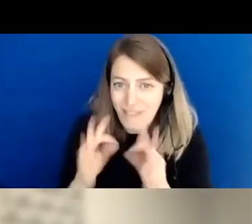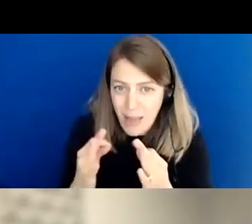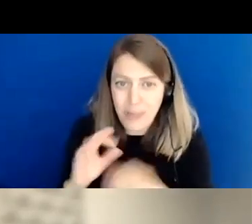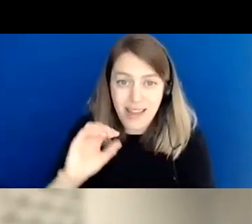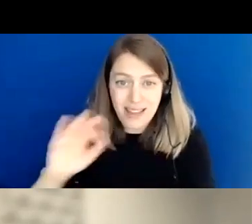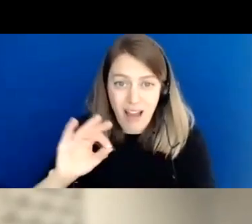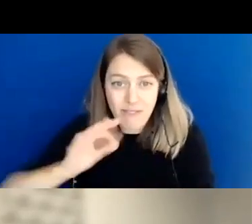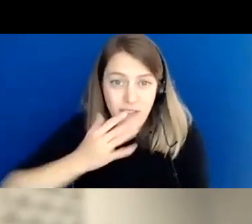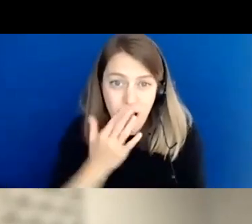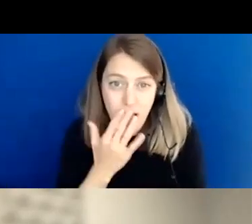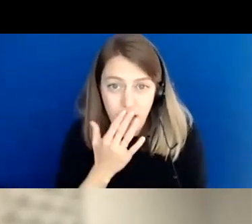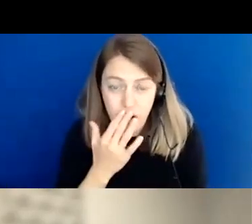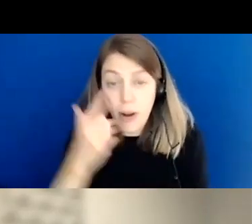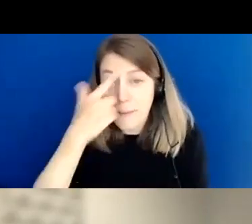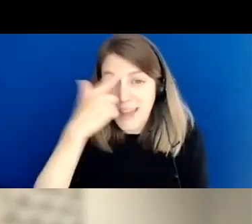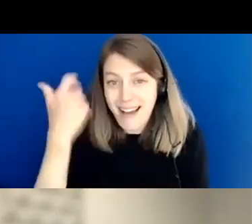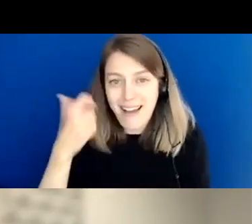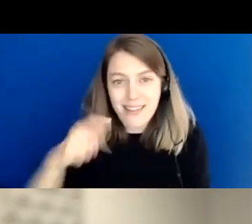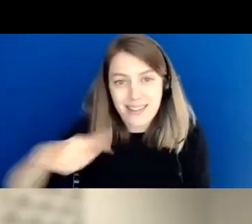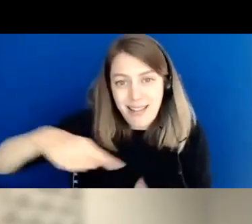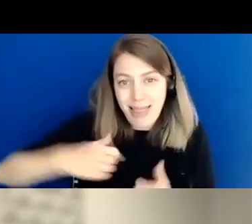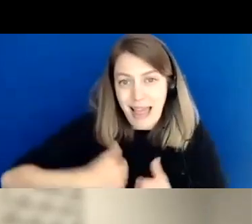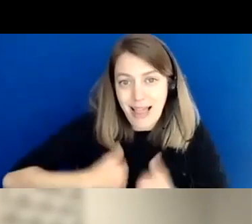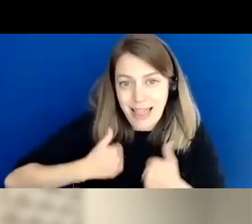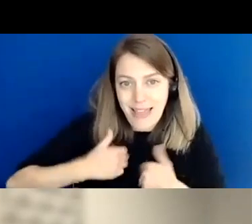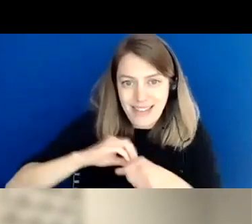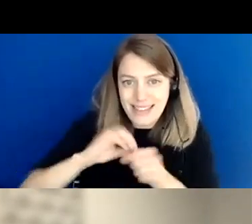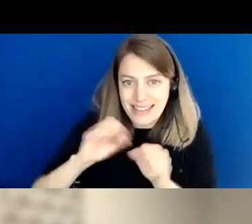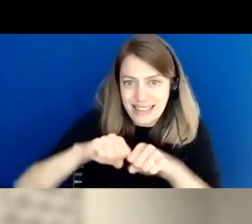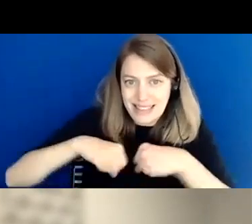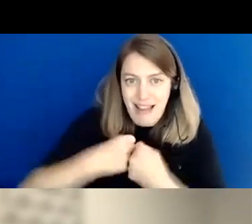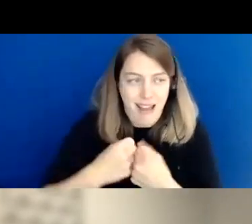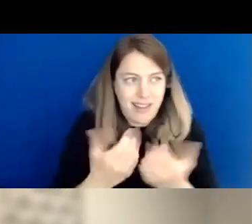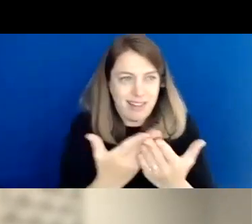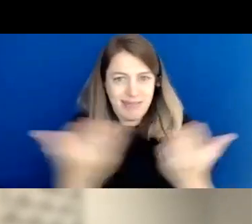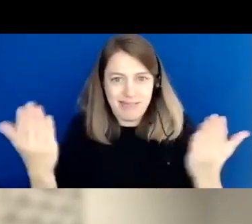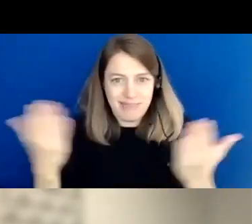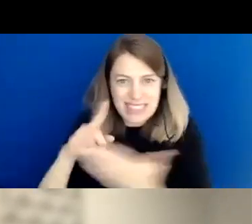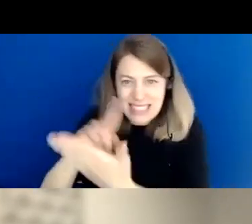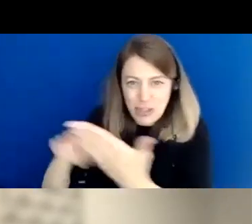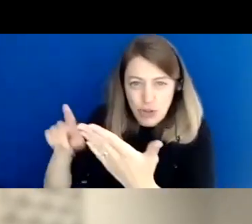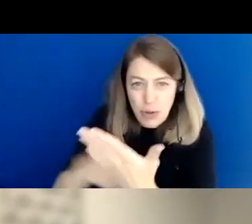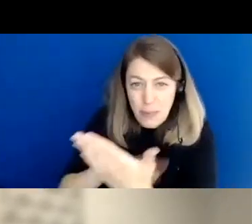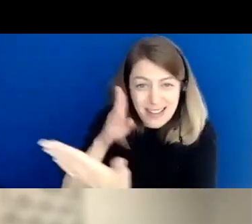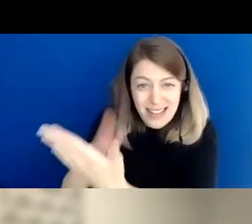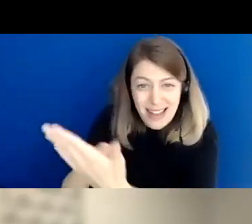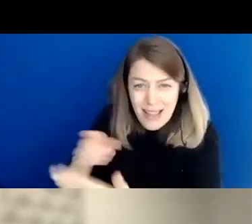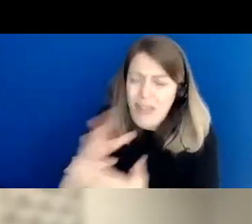because they live in a society that is discriminatory and because there's so much generational trauma,